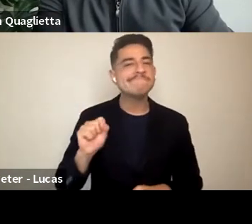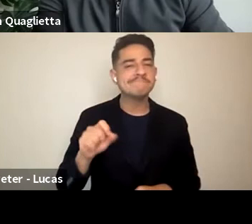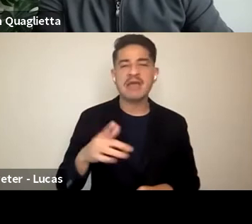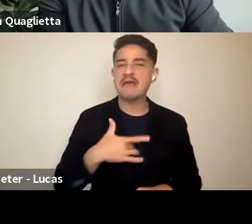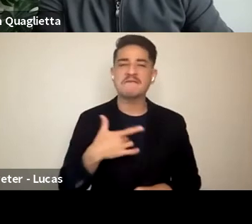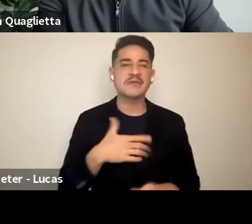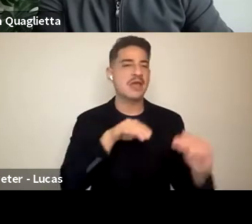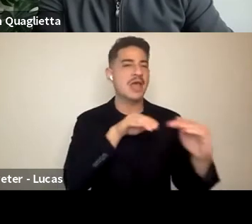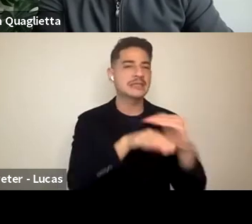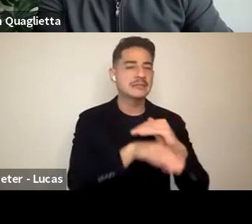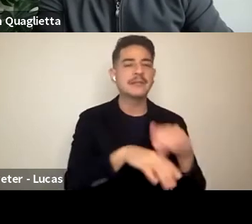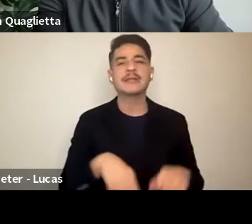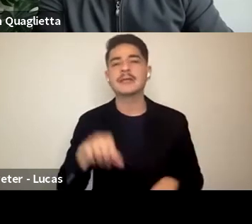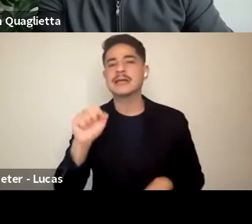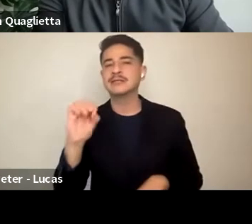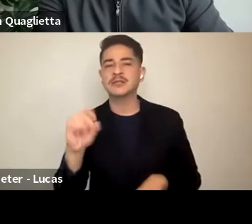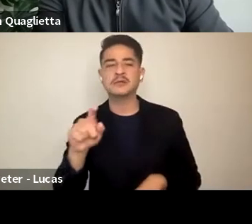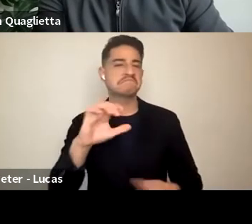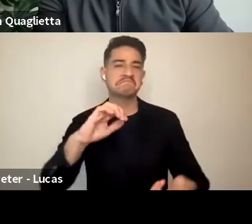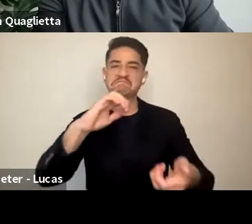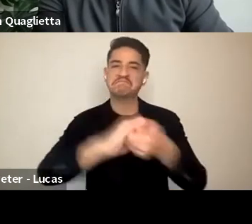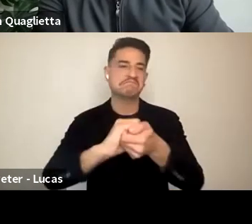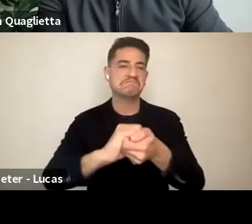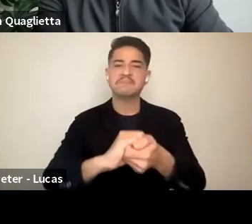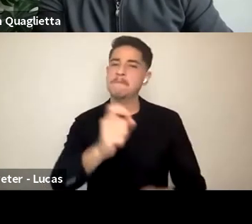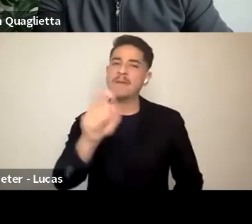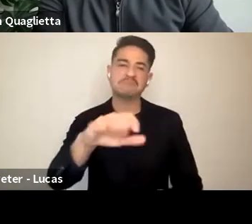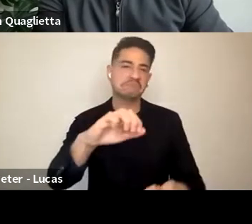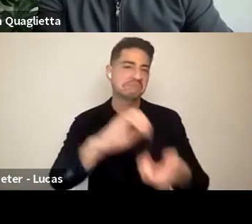I have not worked with accessibility teams, just individuals